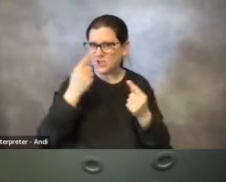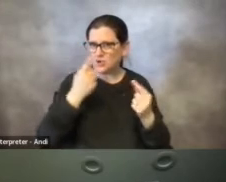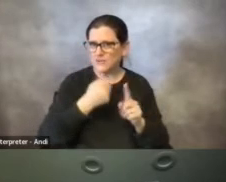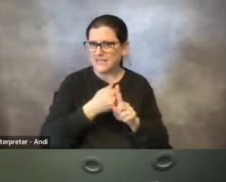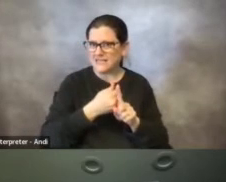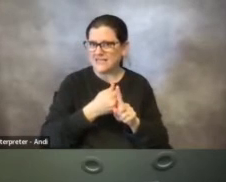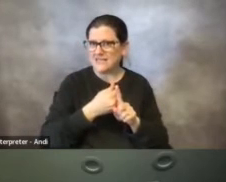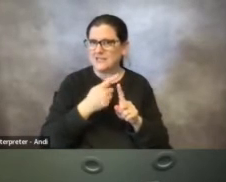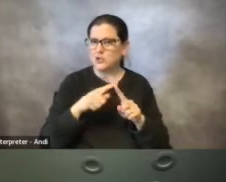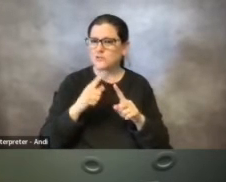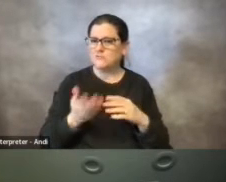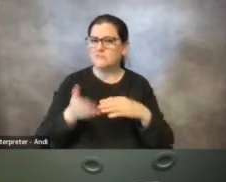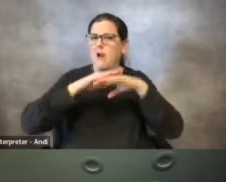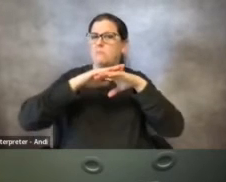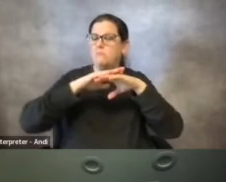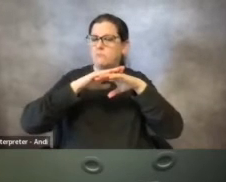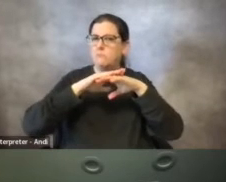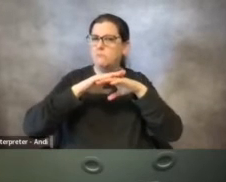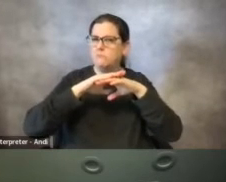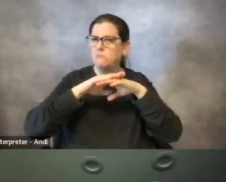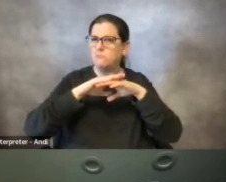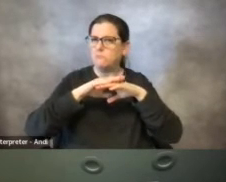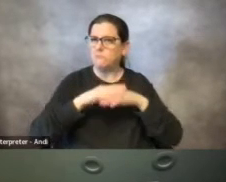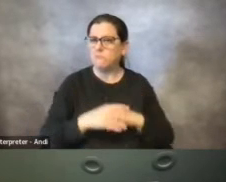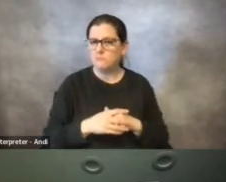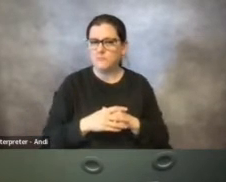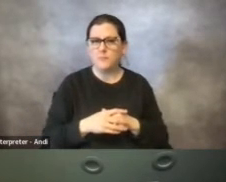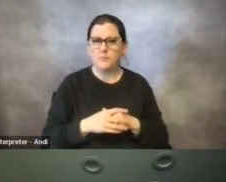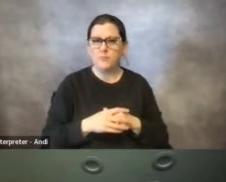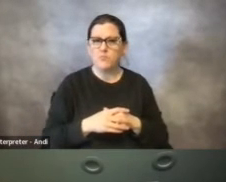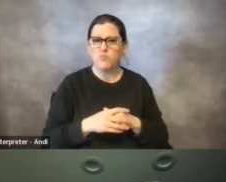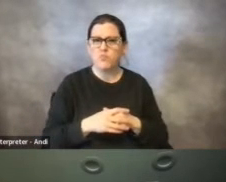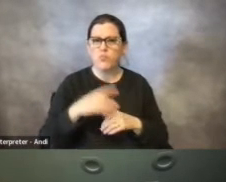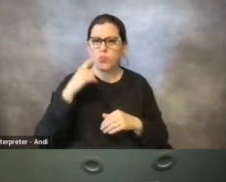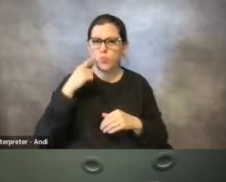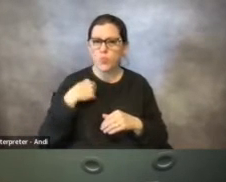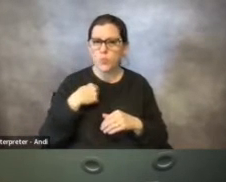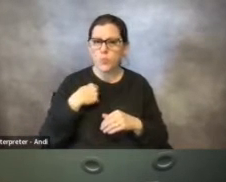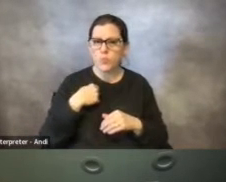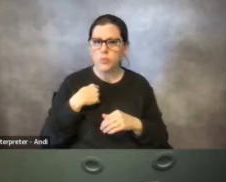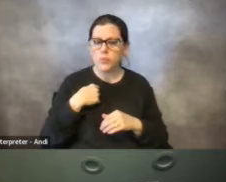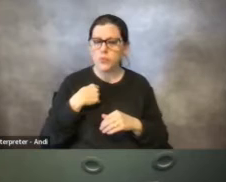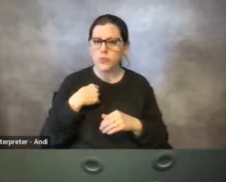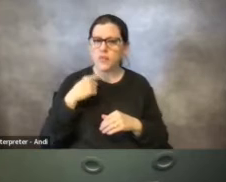just the fatigue, and I wrote this down, it's brain injury, fatigue. And what I mean by that is, you know, sometimes